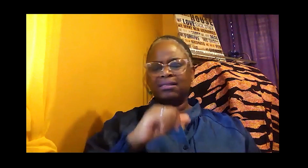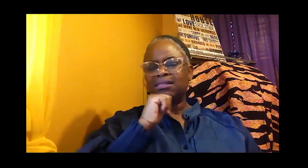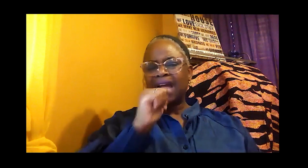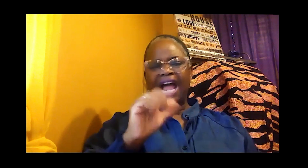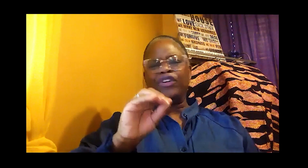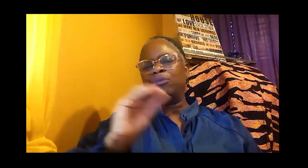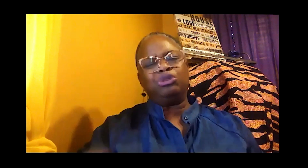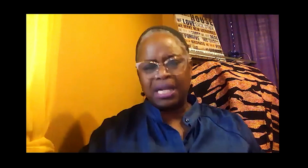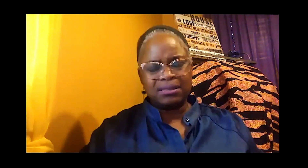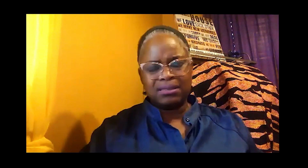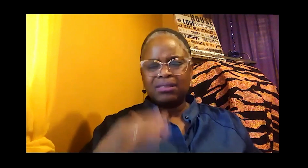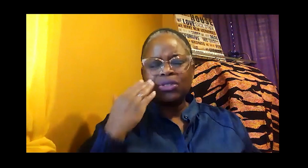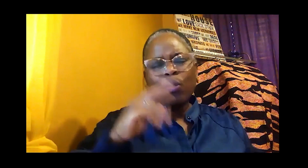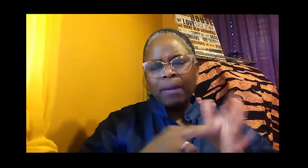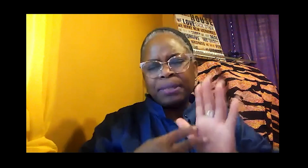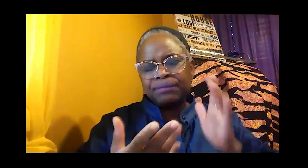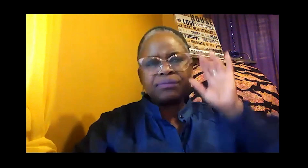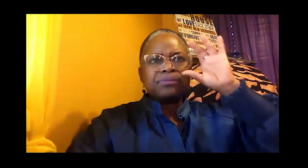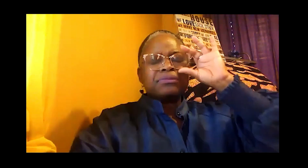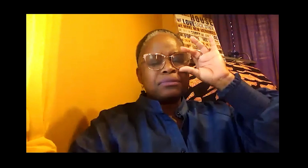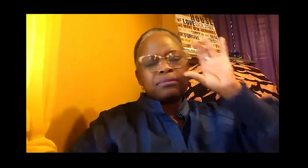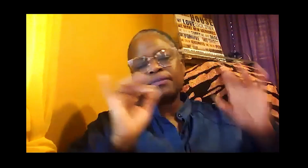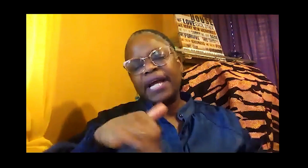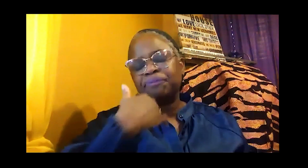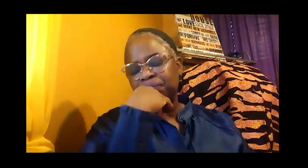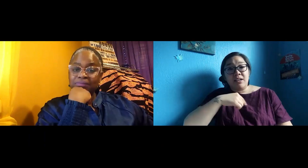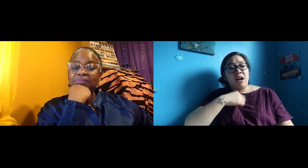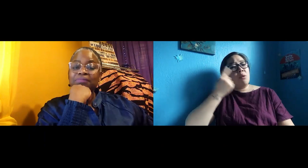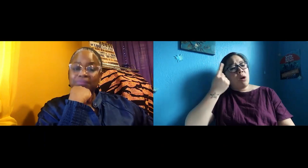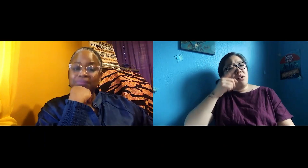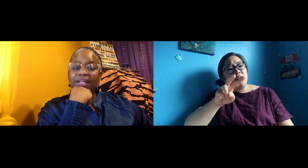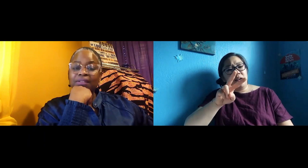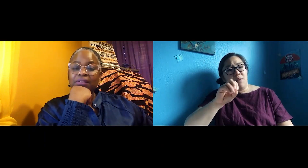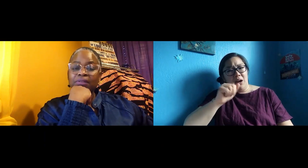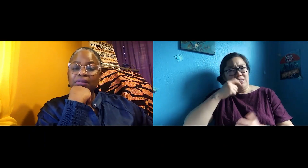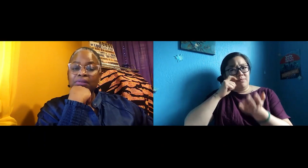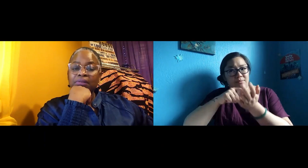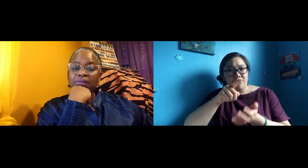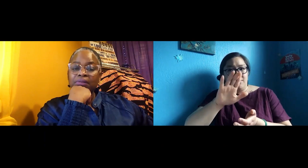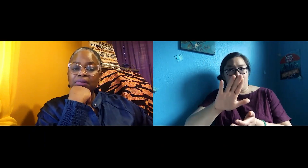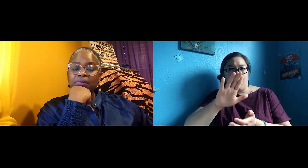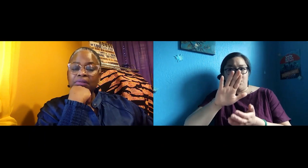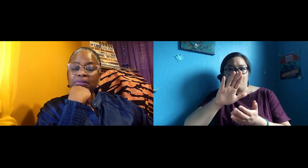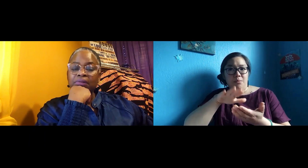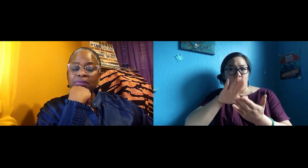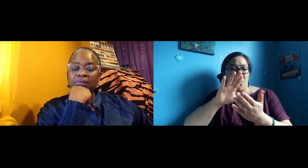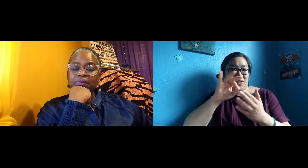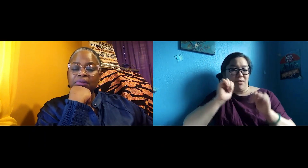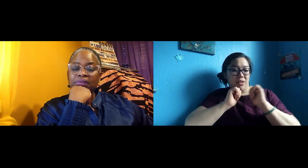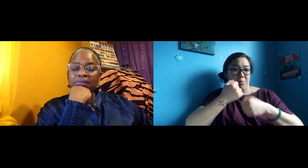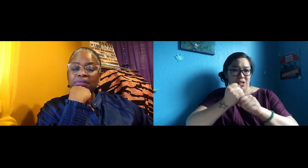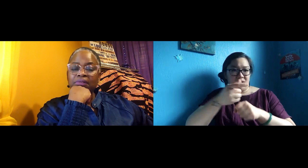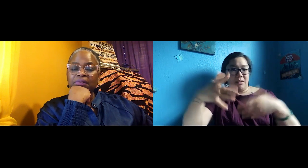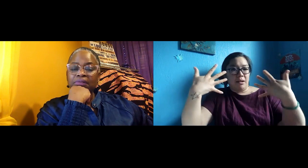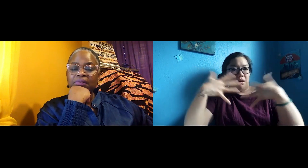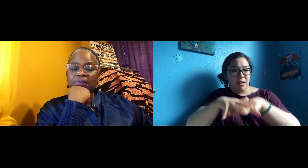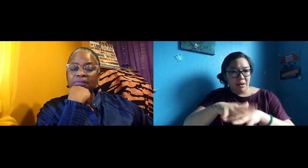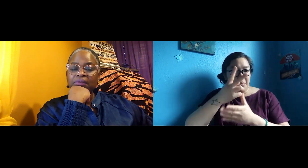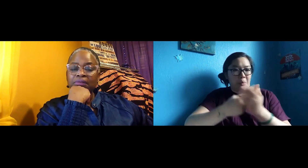percent, not just 50 percent. I wonder, at VOCA, your approach to your theater productions - is